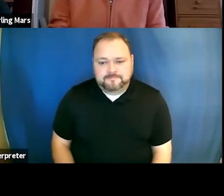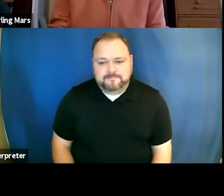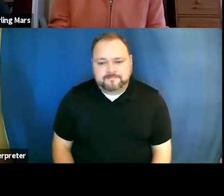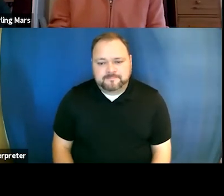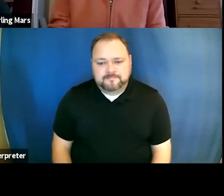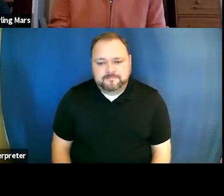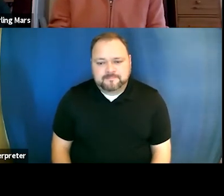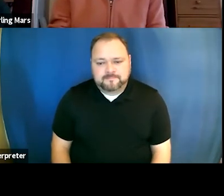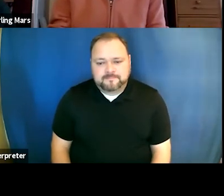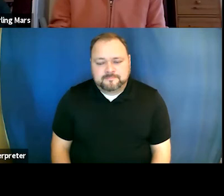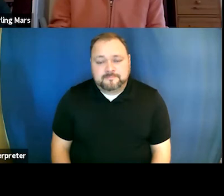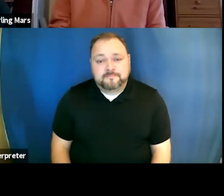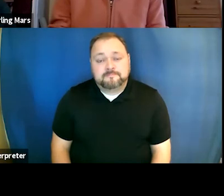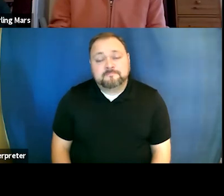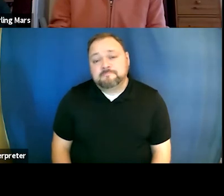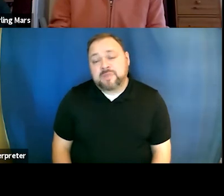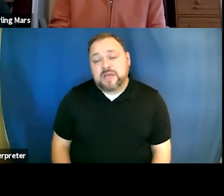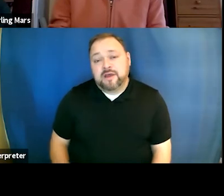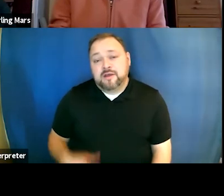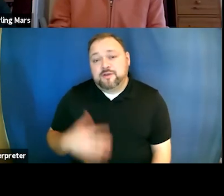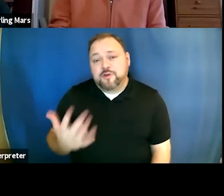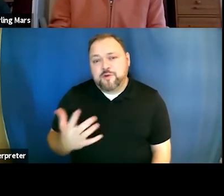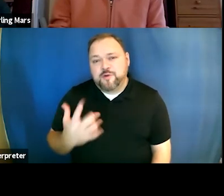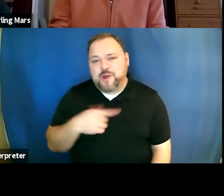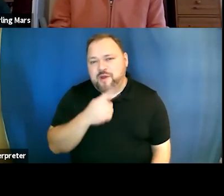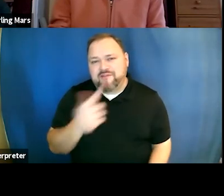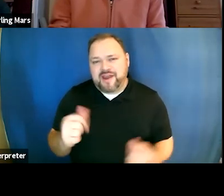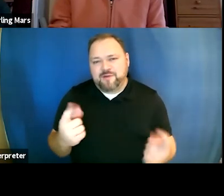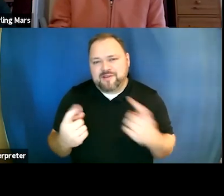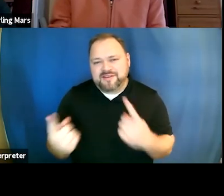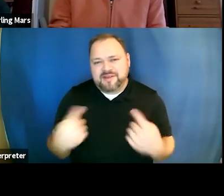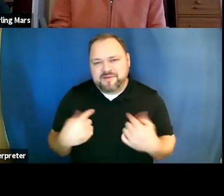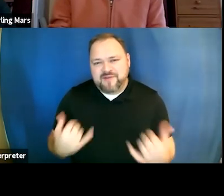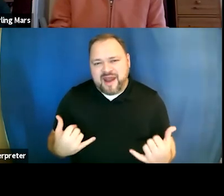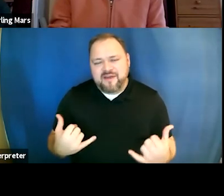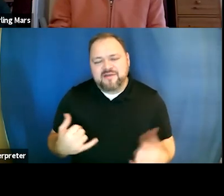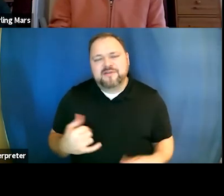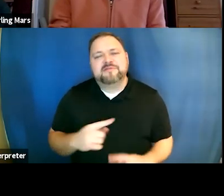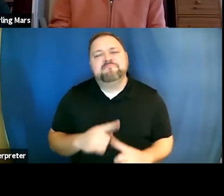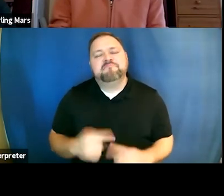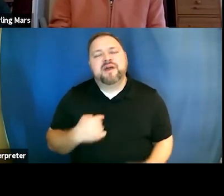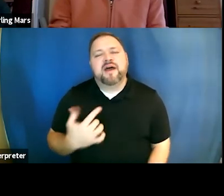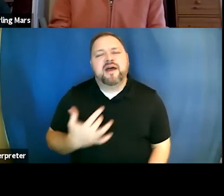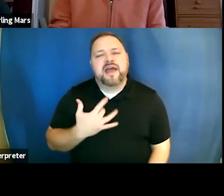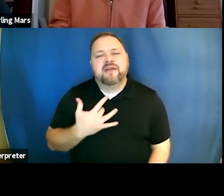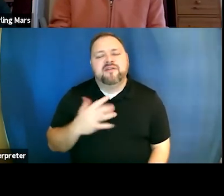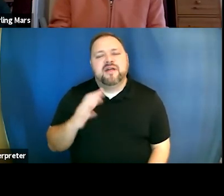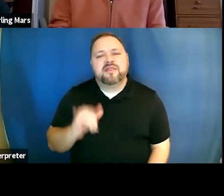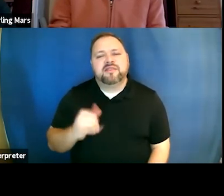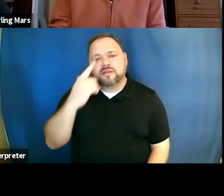We don't have any questions coming in right now, but I feel like that's due to that you guys, I think,